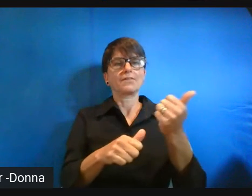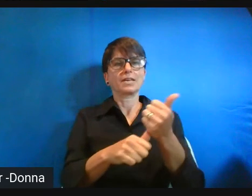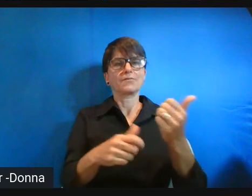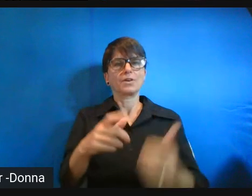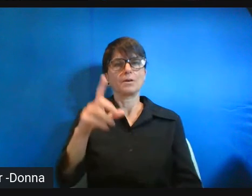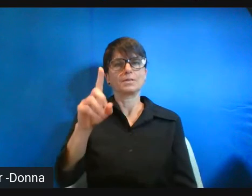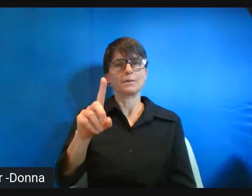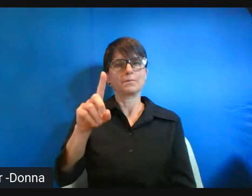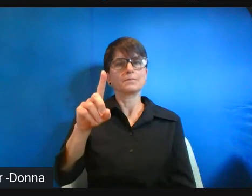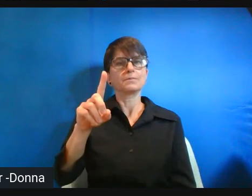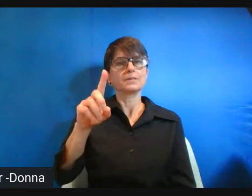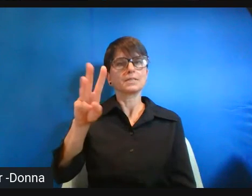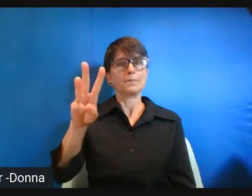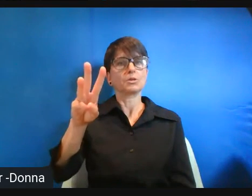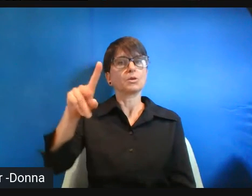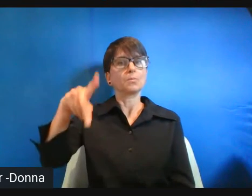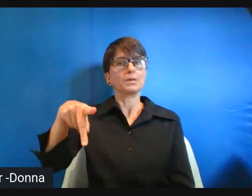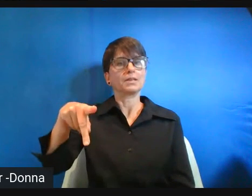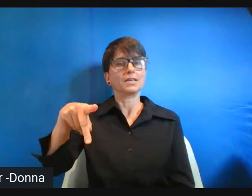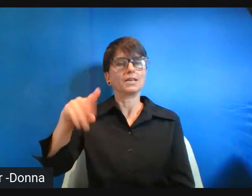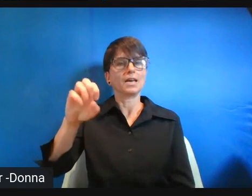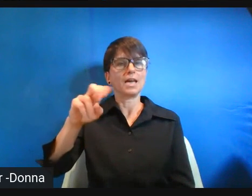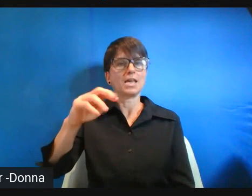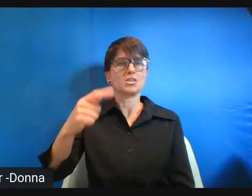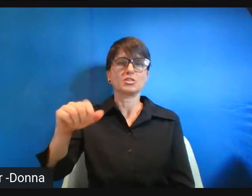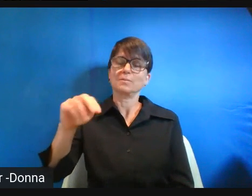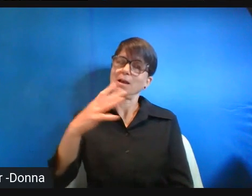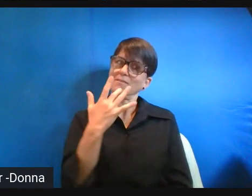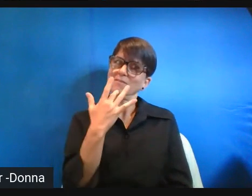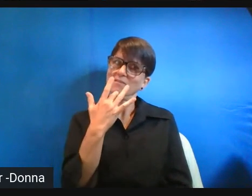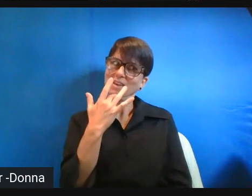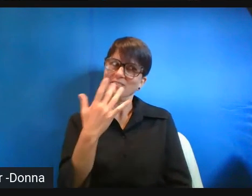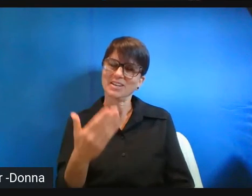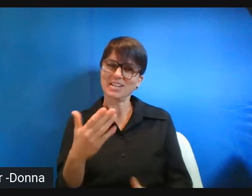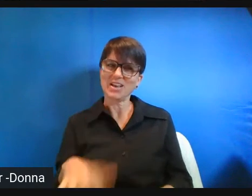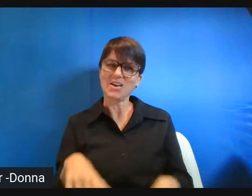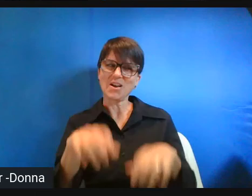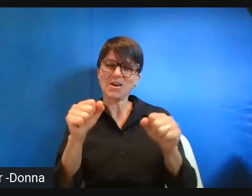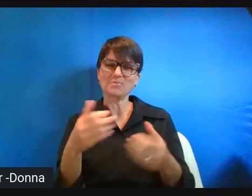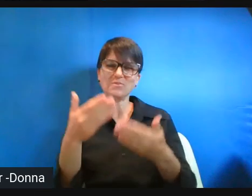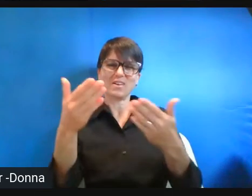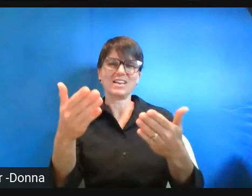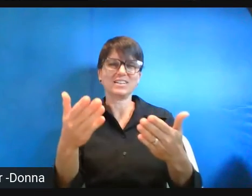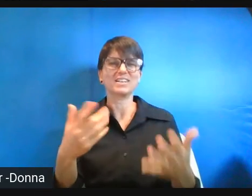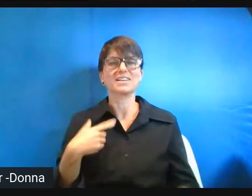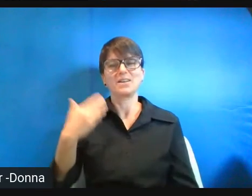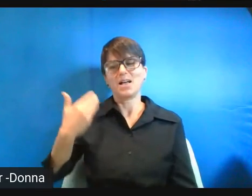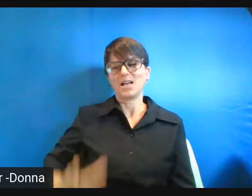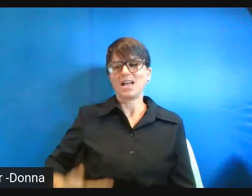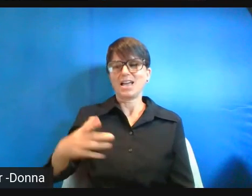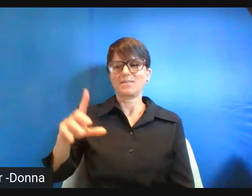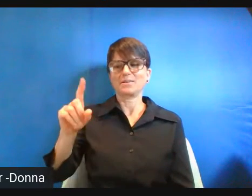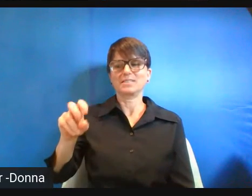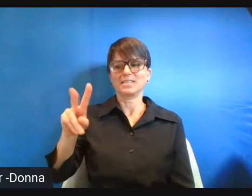Again, personally my favorite hosting provider. My name is Devon Egger, senior software developer at HDC